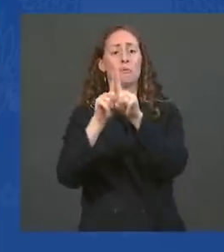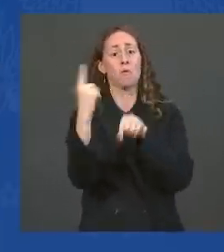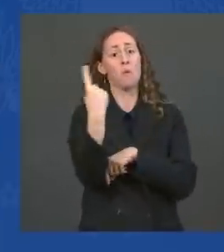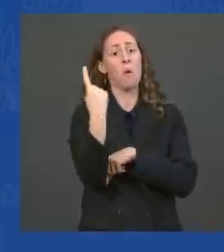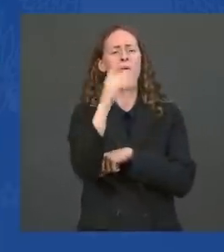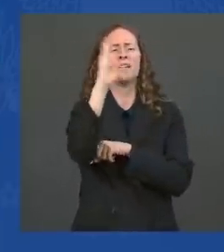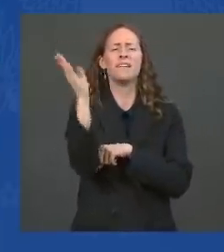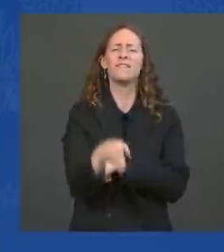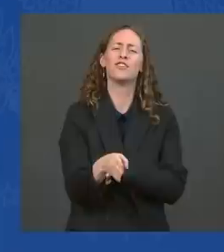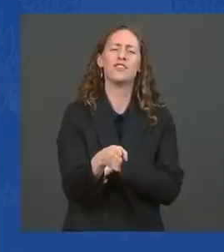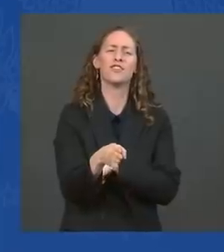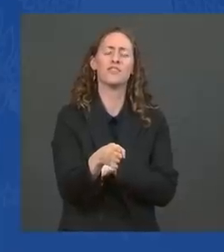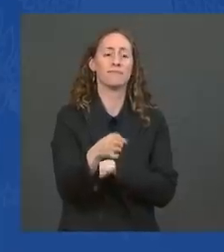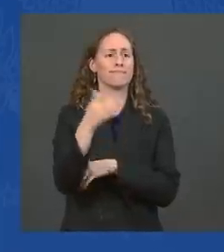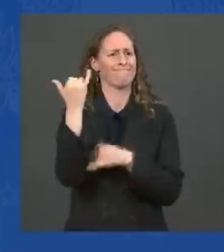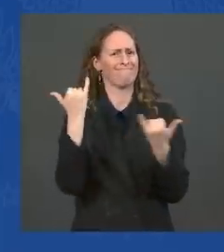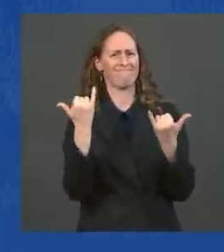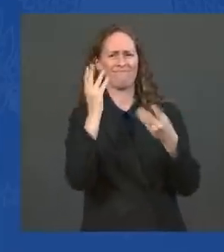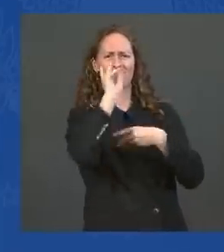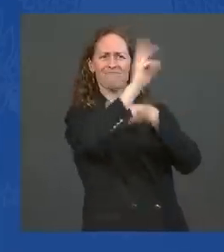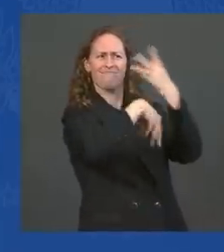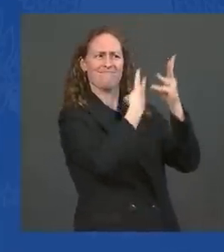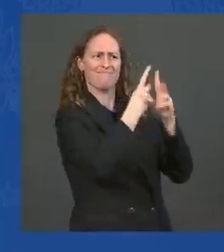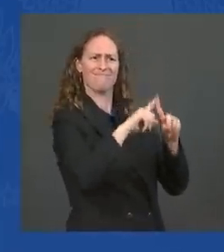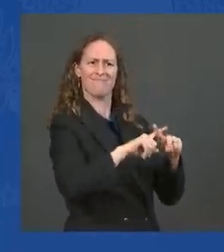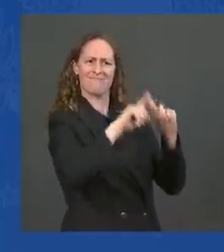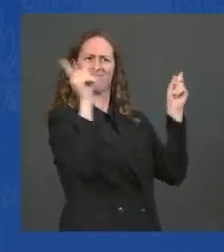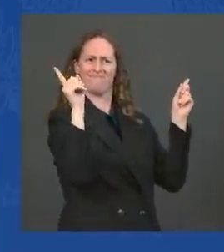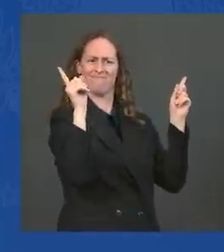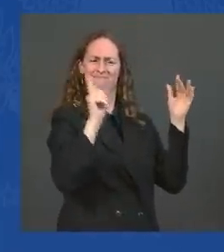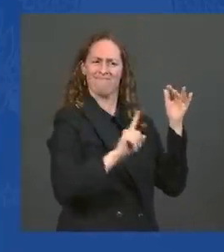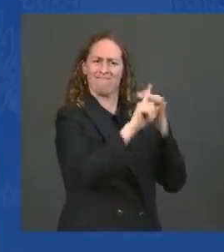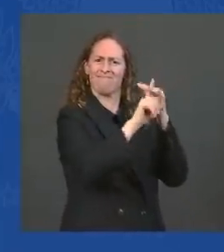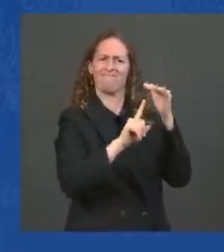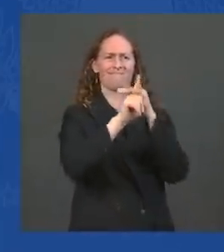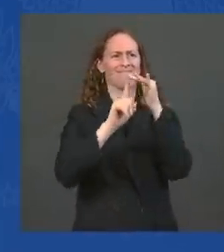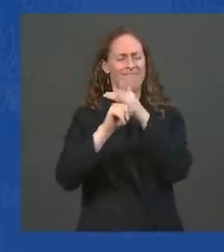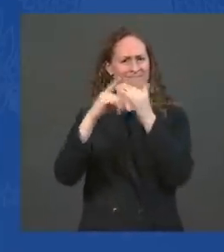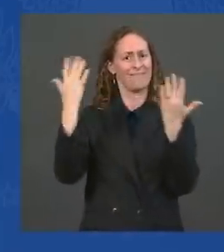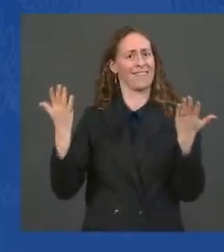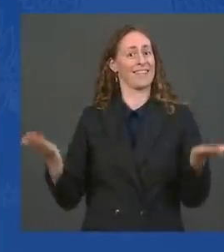especially here in our region, the Indo-Pacific. This affects us all.